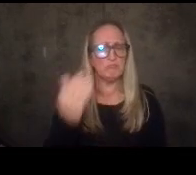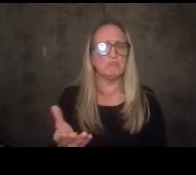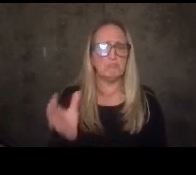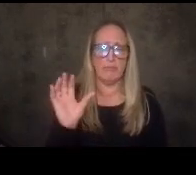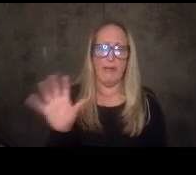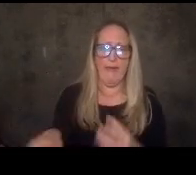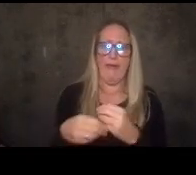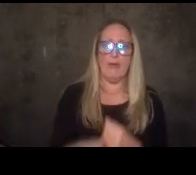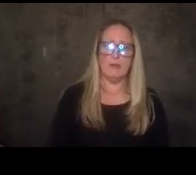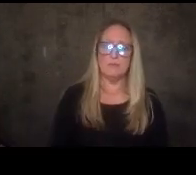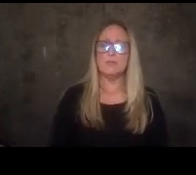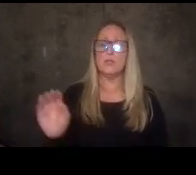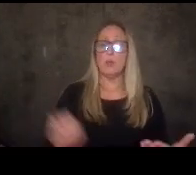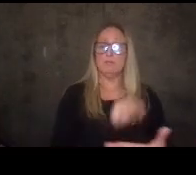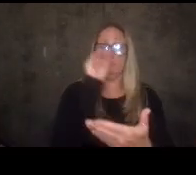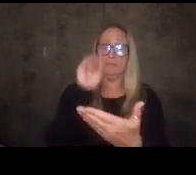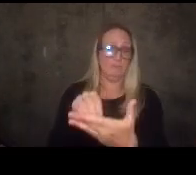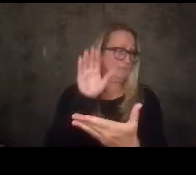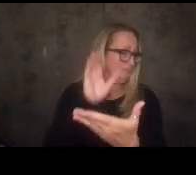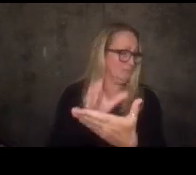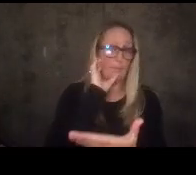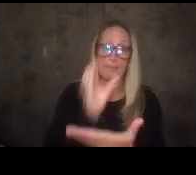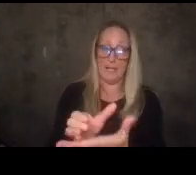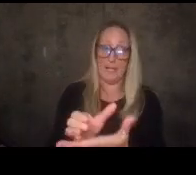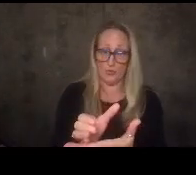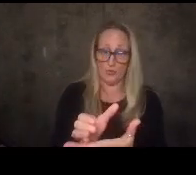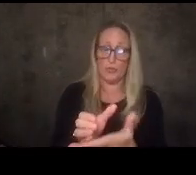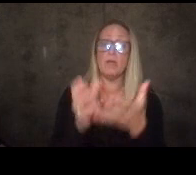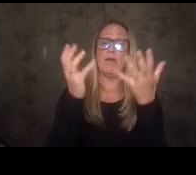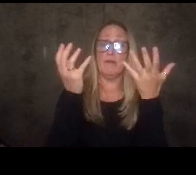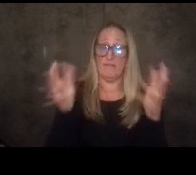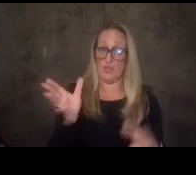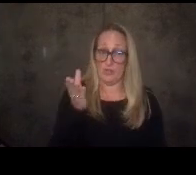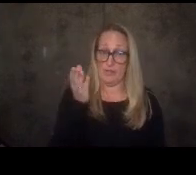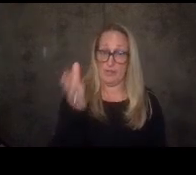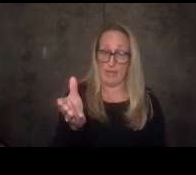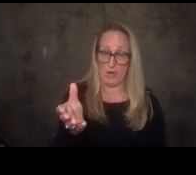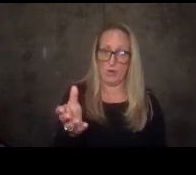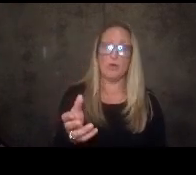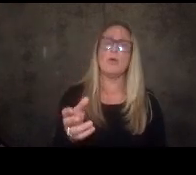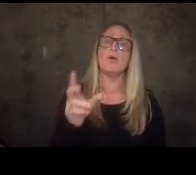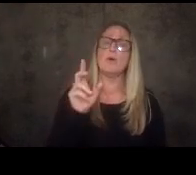So I've placed an image in the document. Once the image is there, I did have the iaccessible text automatically